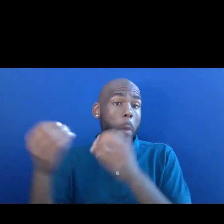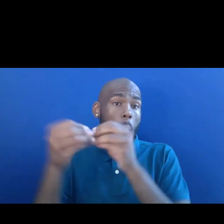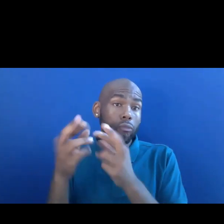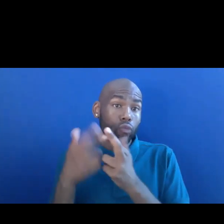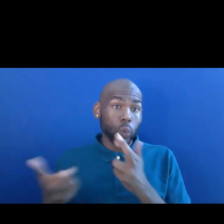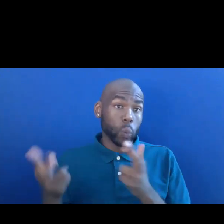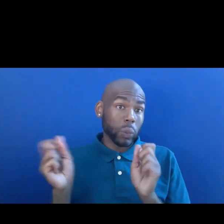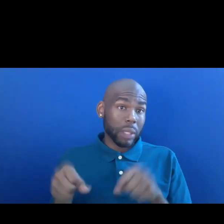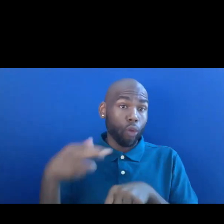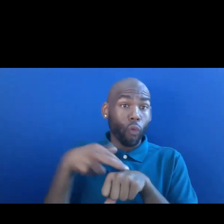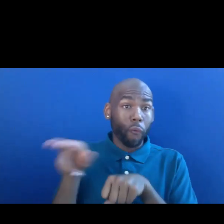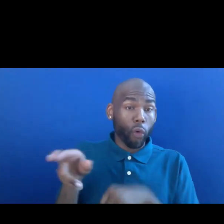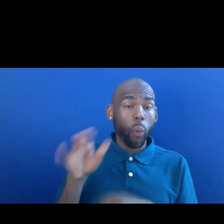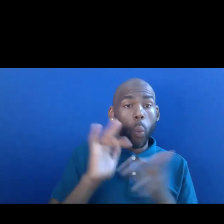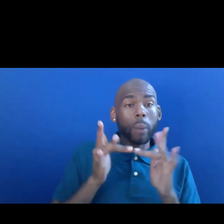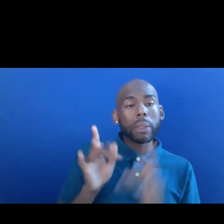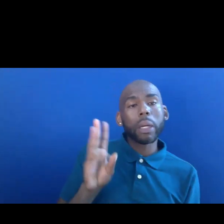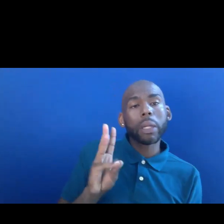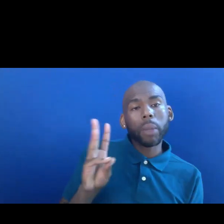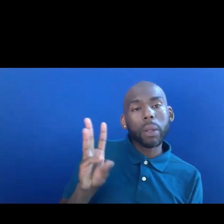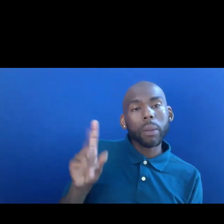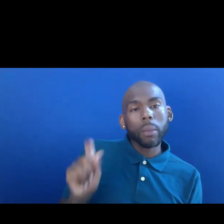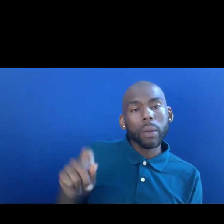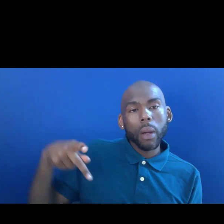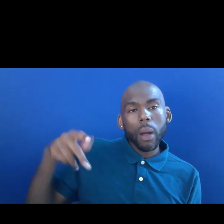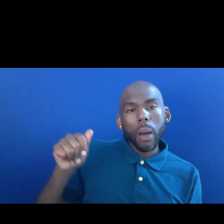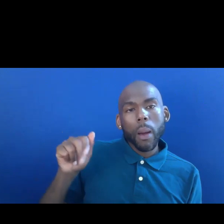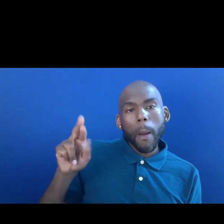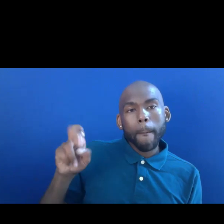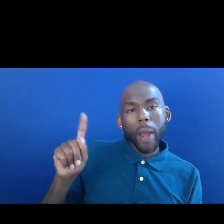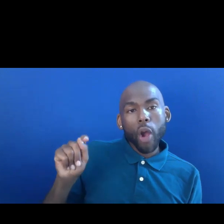AND THAT WEBSITE IS WWW.PARENTCENTERHUB.ORG.